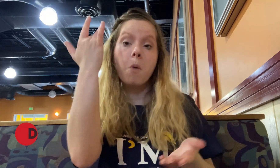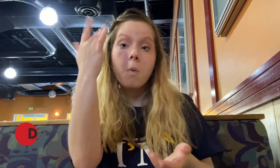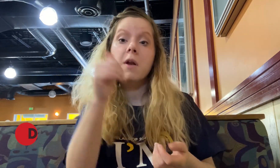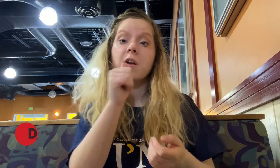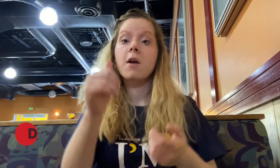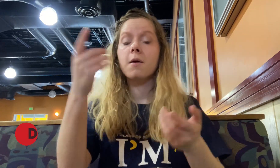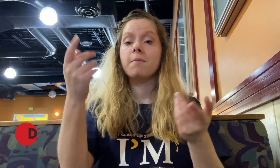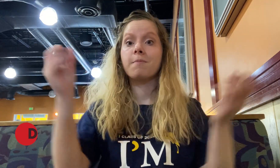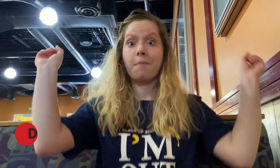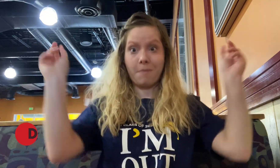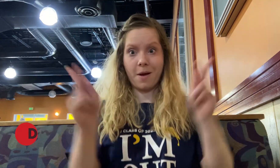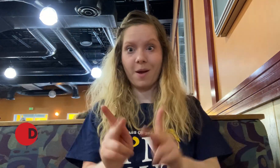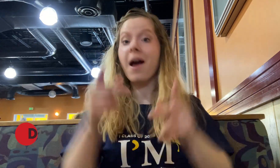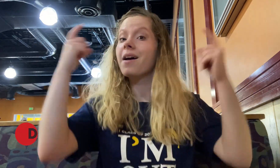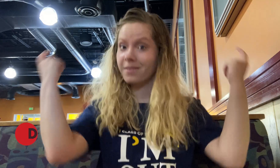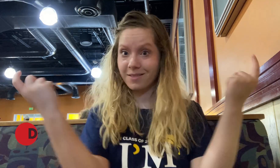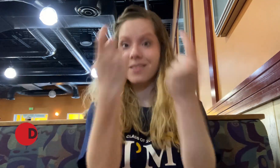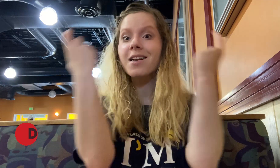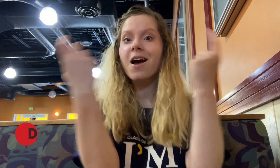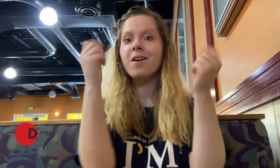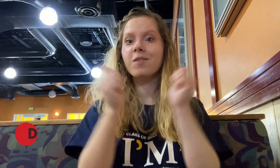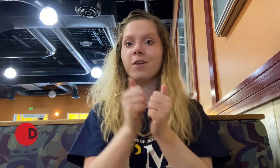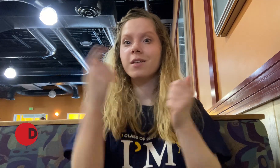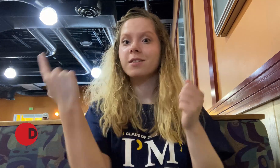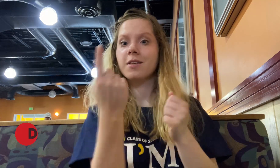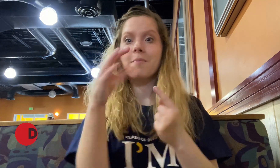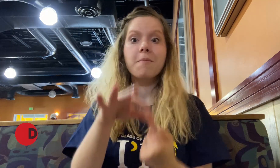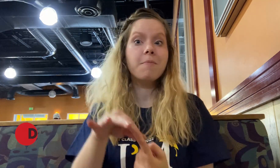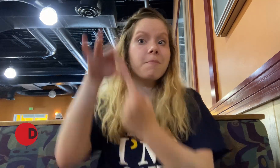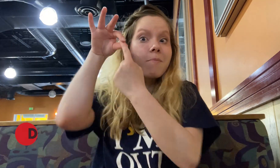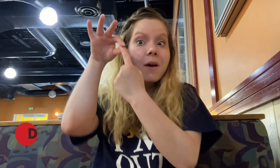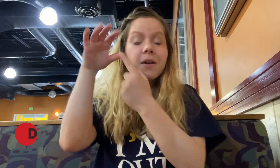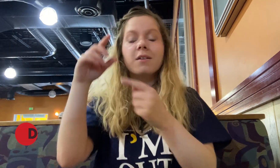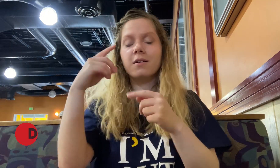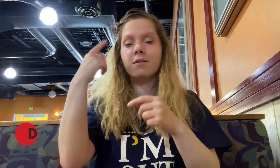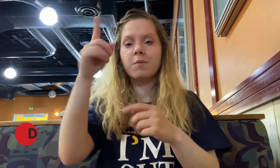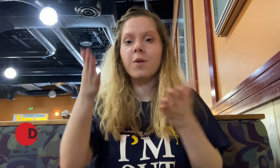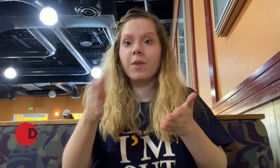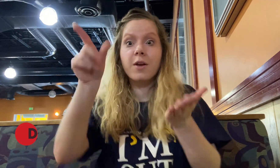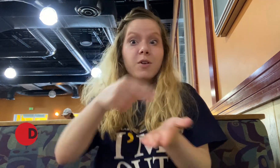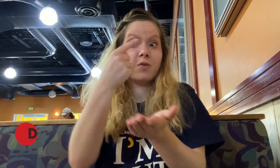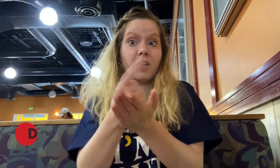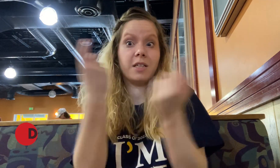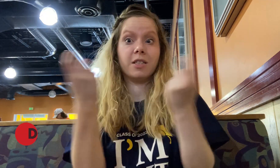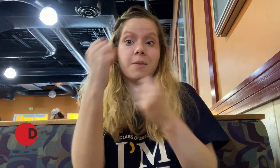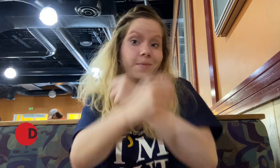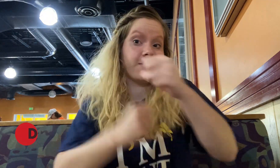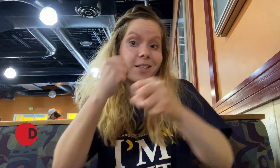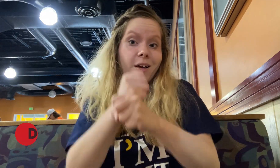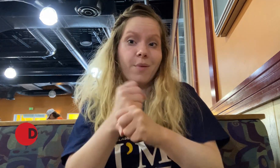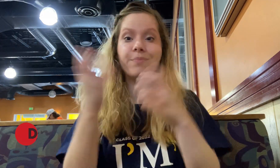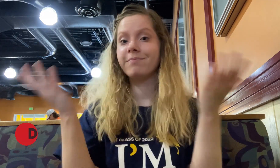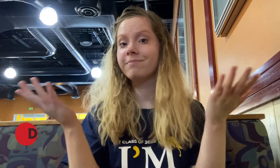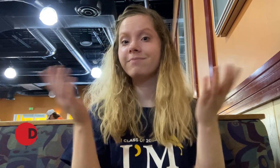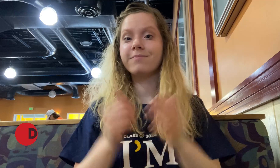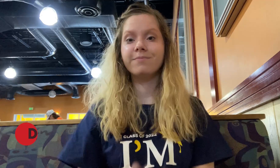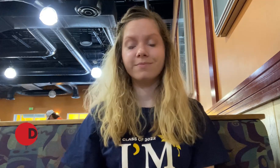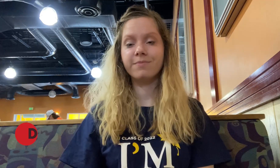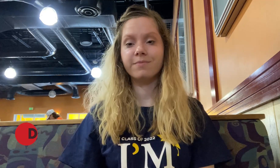We figured, why not celebrate with someone special for the graduation ceremony this year?